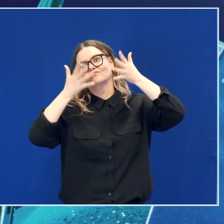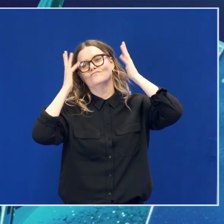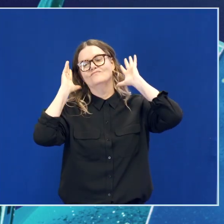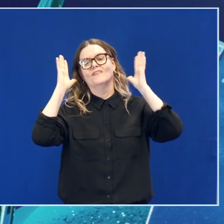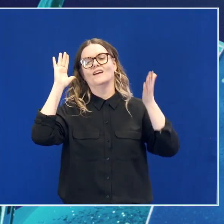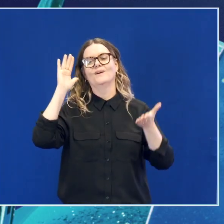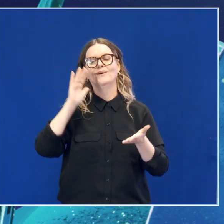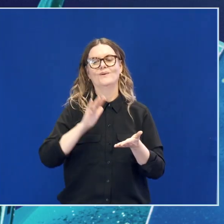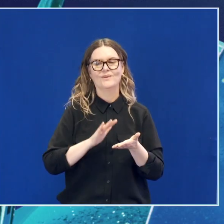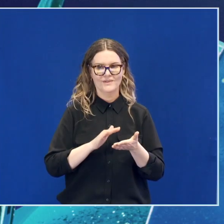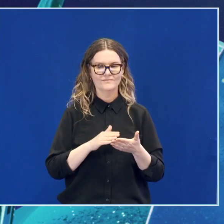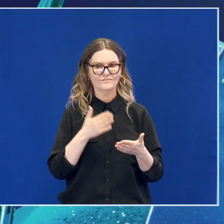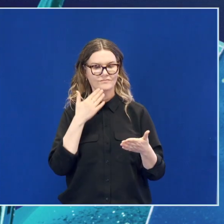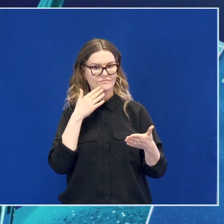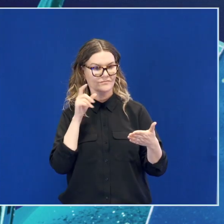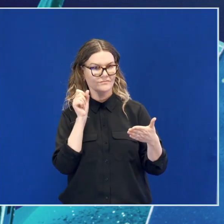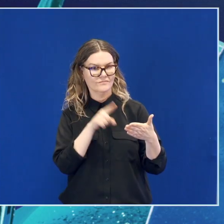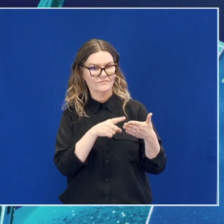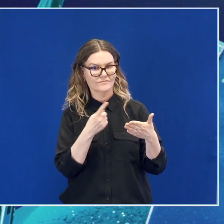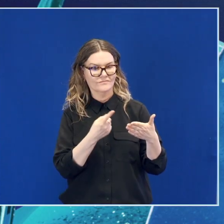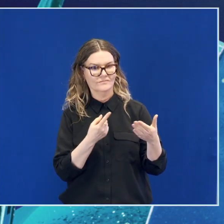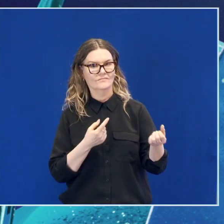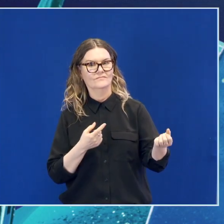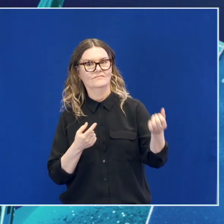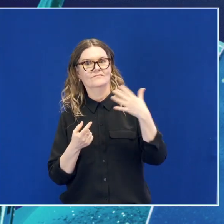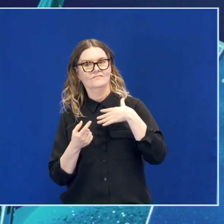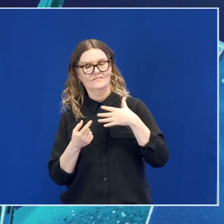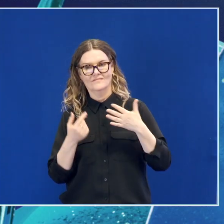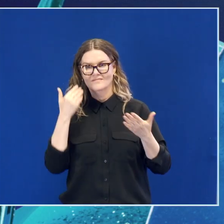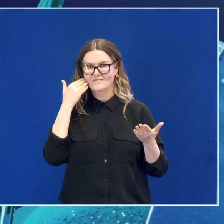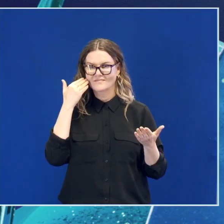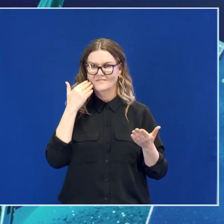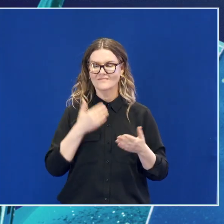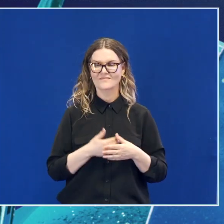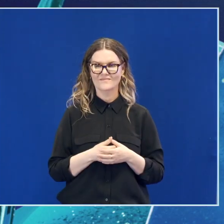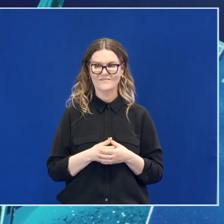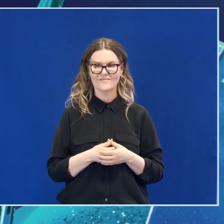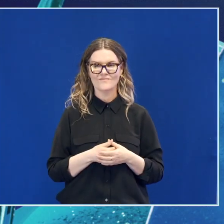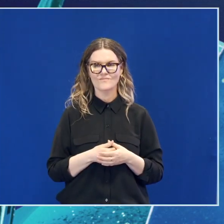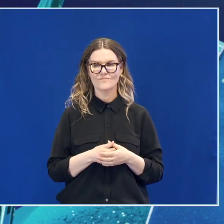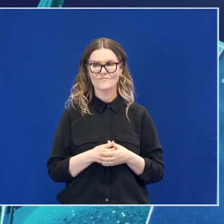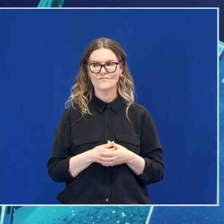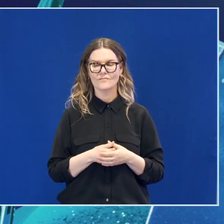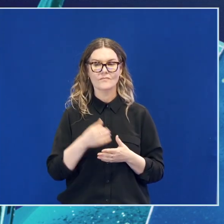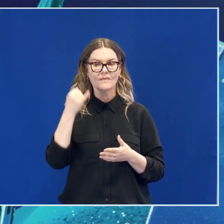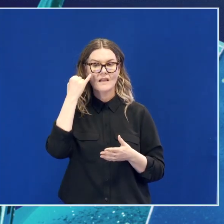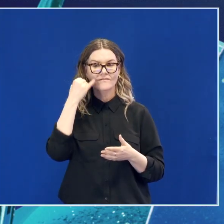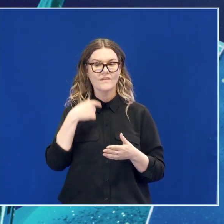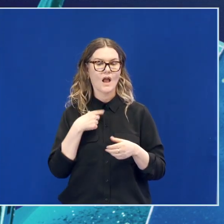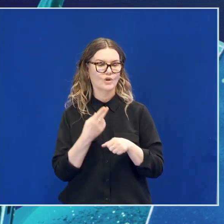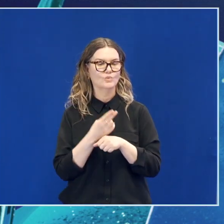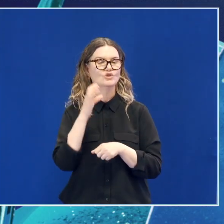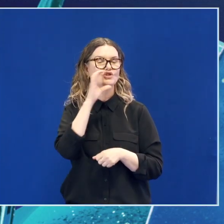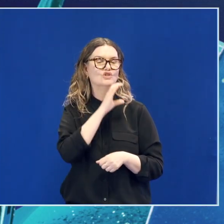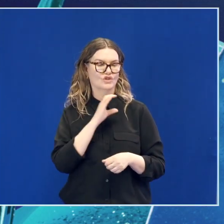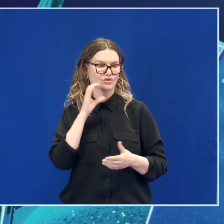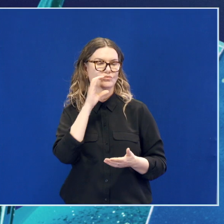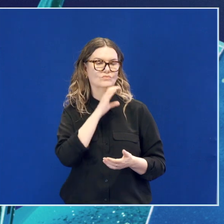you know, previously if I'm just running a search in a browser, I have to scan an entire page or pages of information,